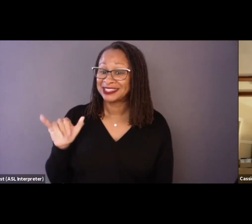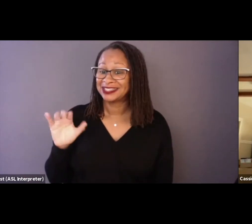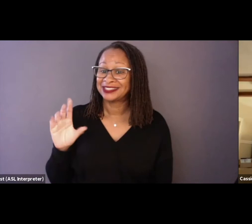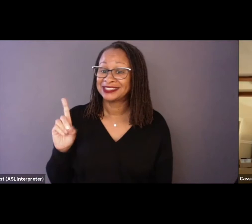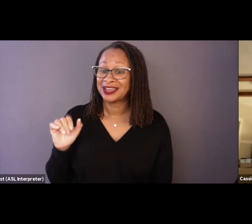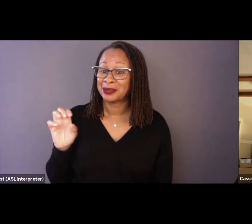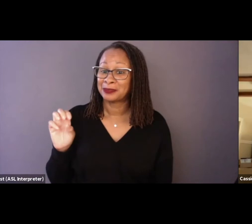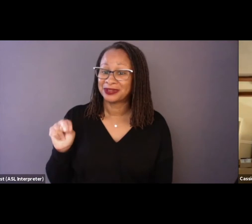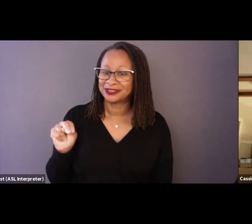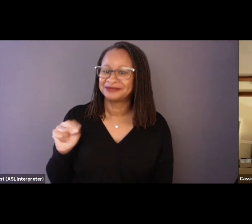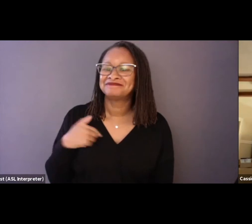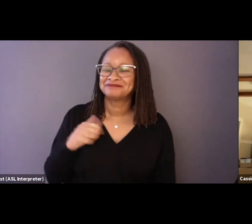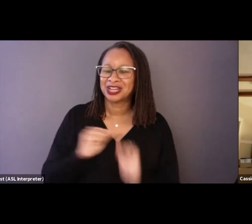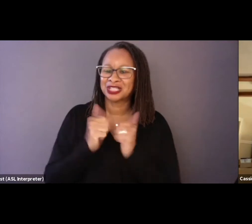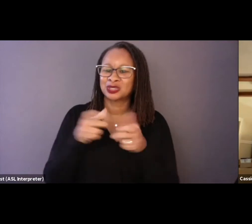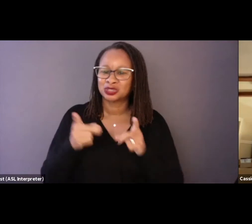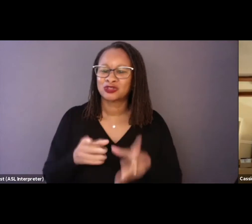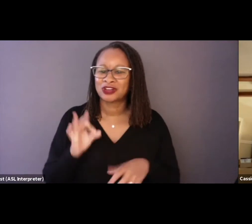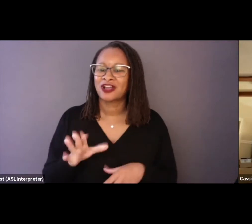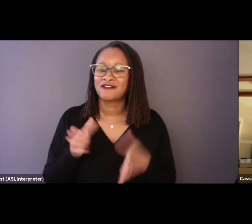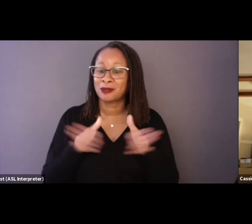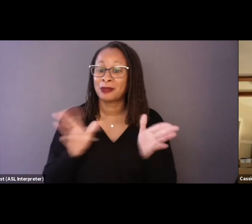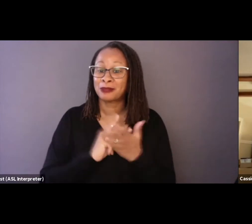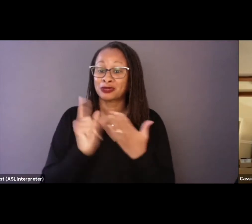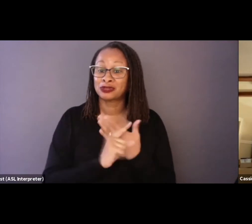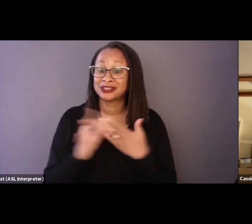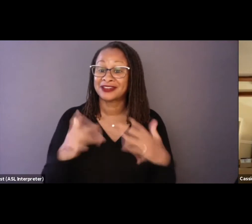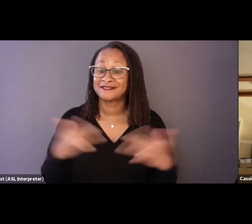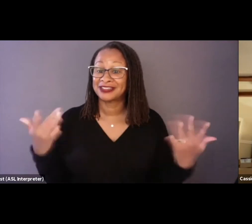I am the associate director of Public Programs & Events here at the IDA.